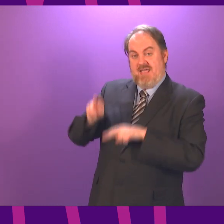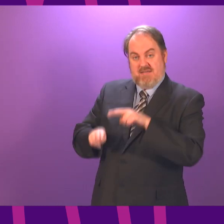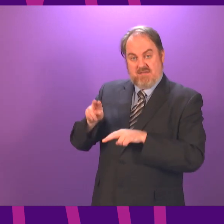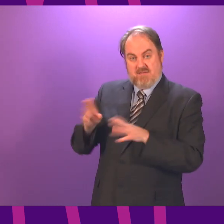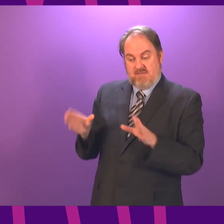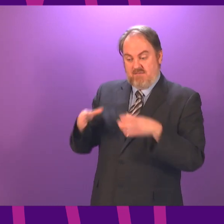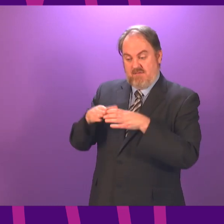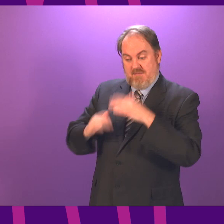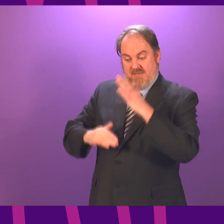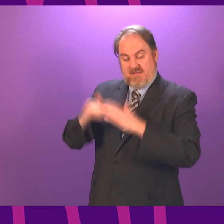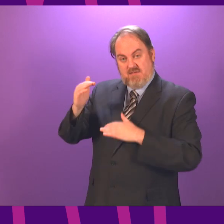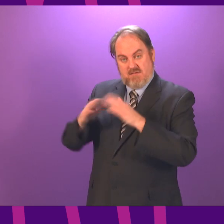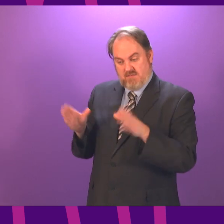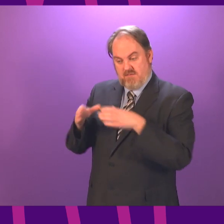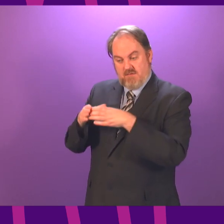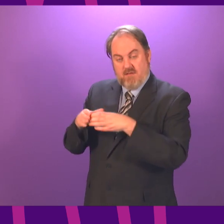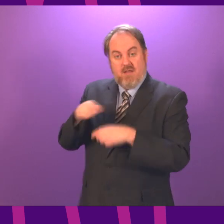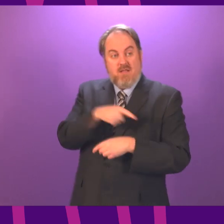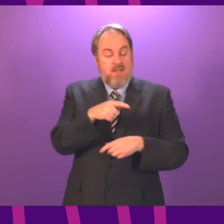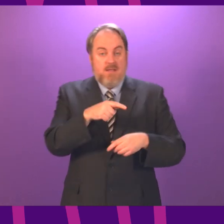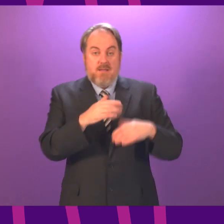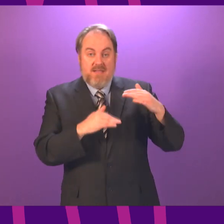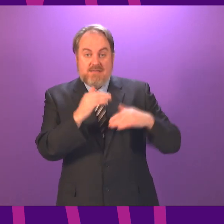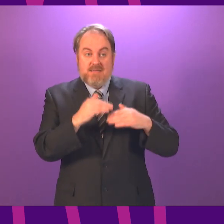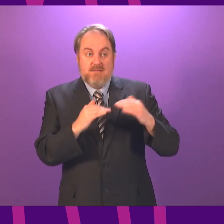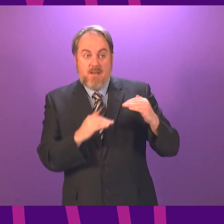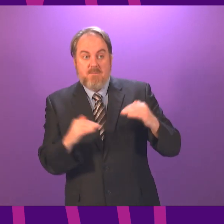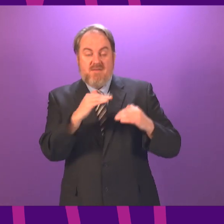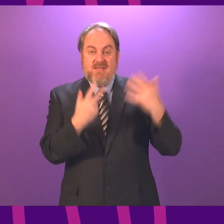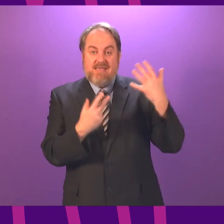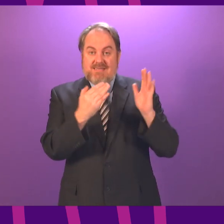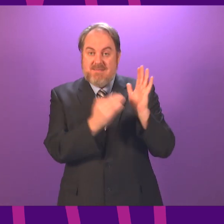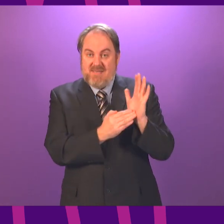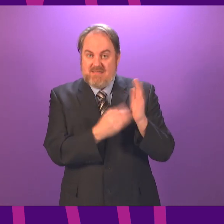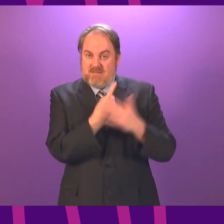shown that it is not only buildings of 18m and above that need to be considered. Our